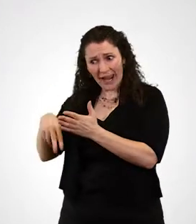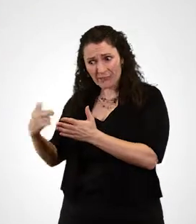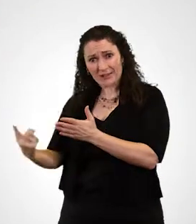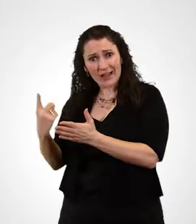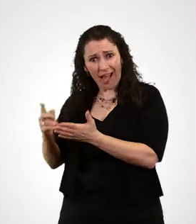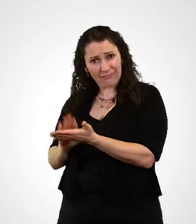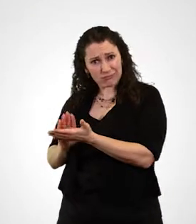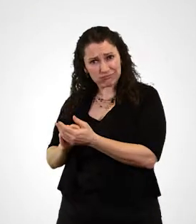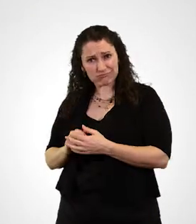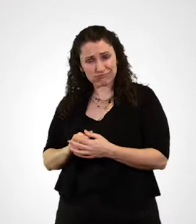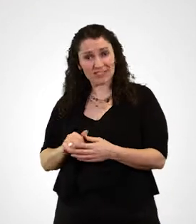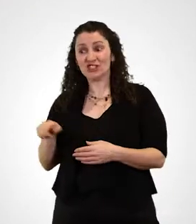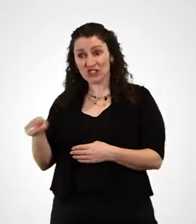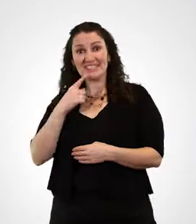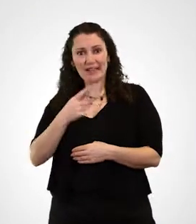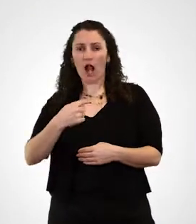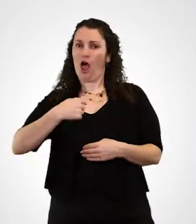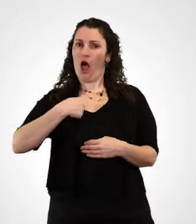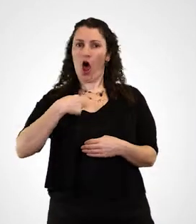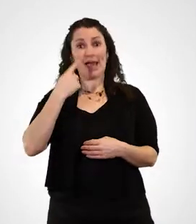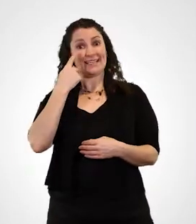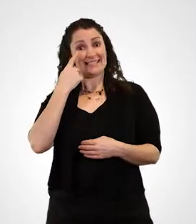She said "I see a N-O-T, note", "I see a note".